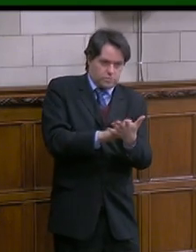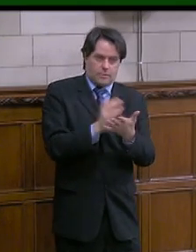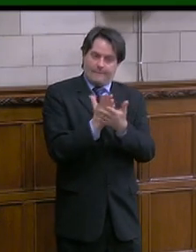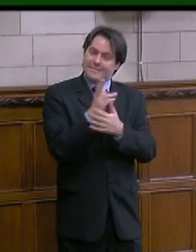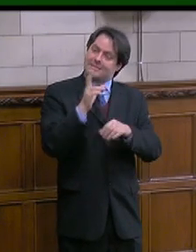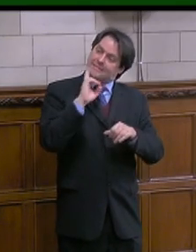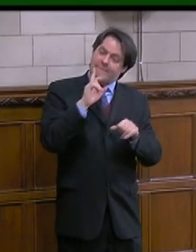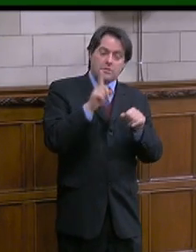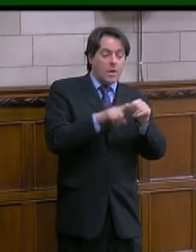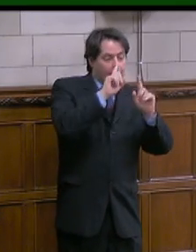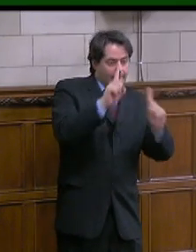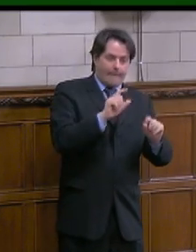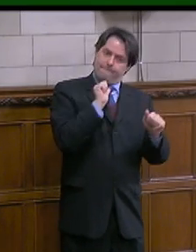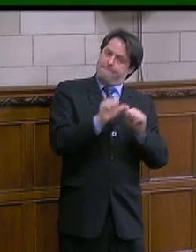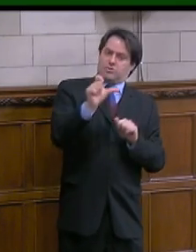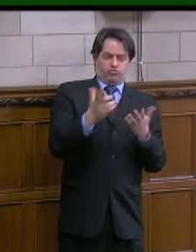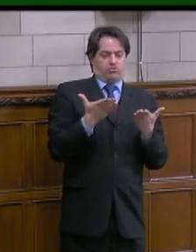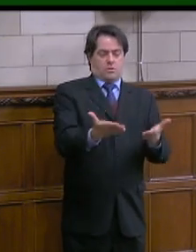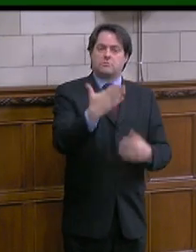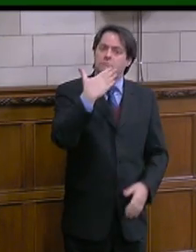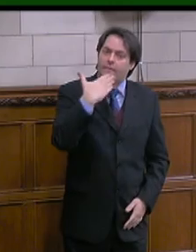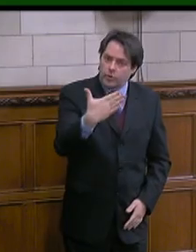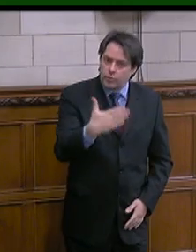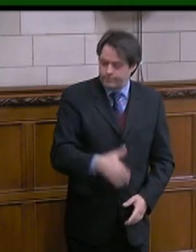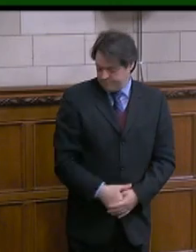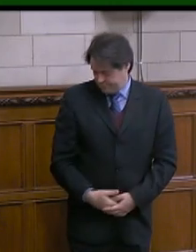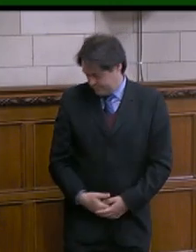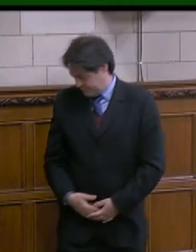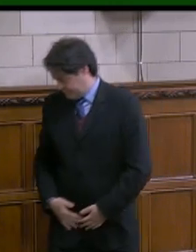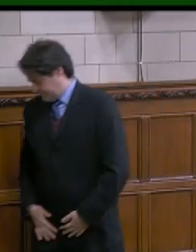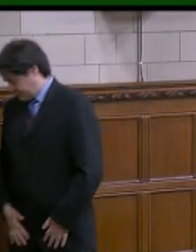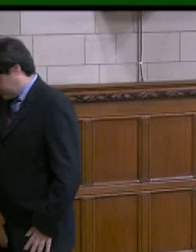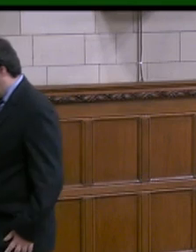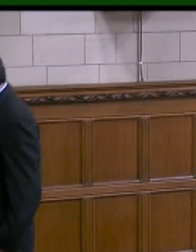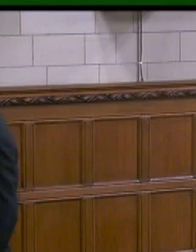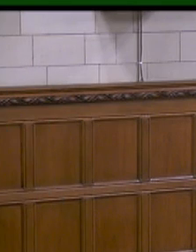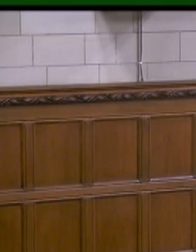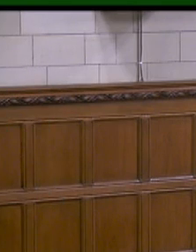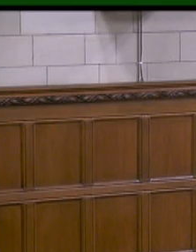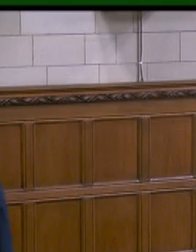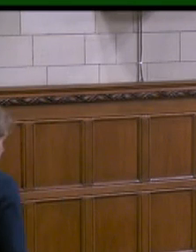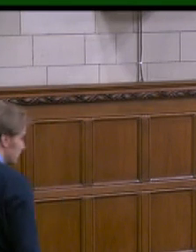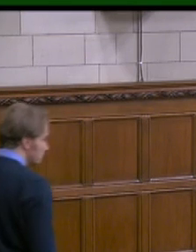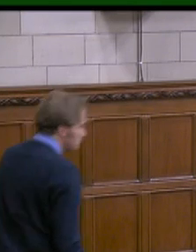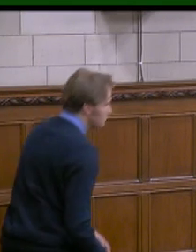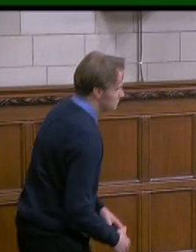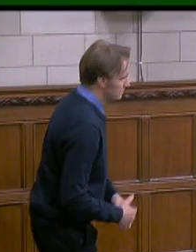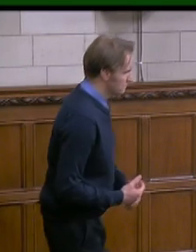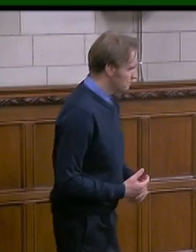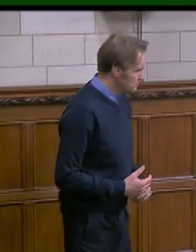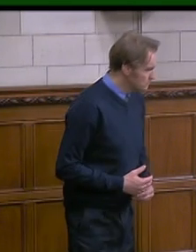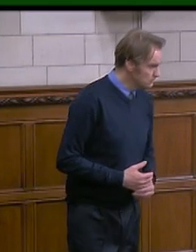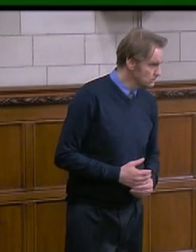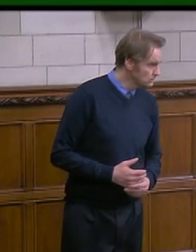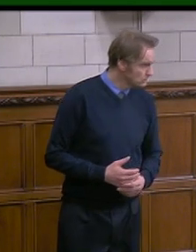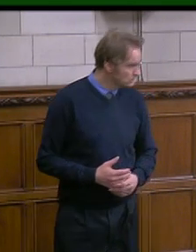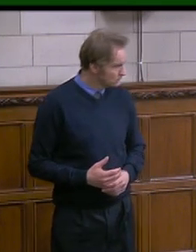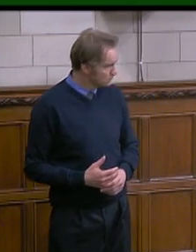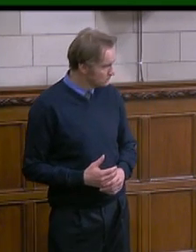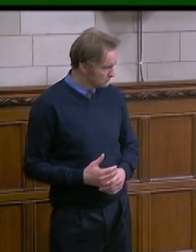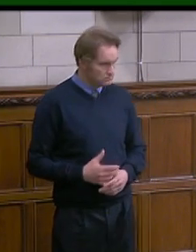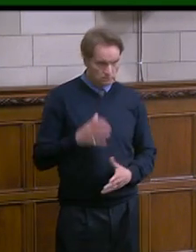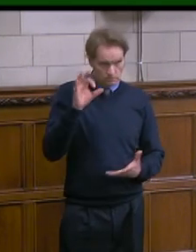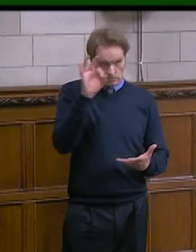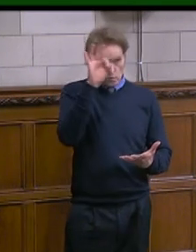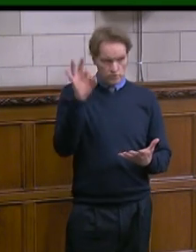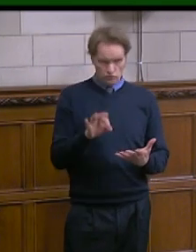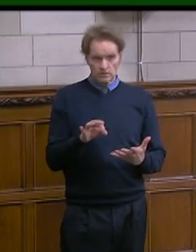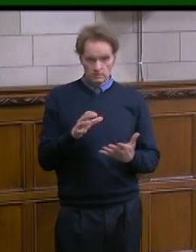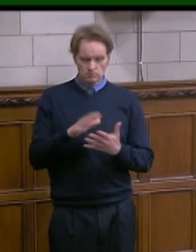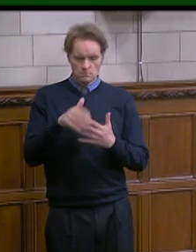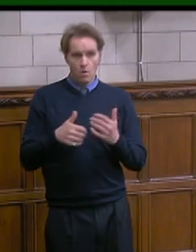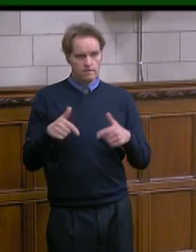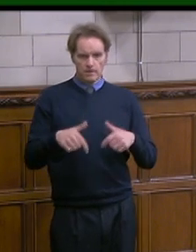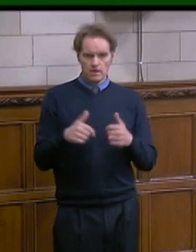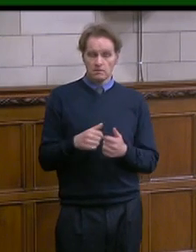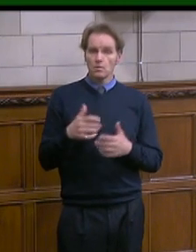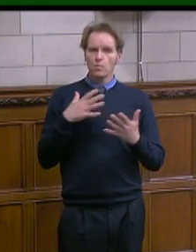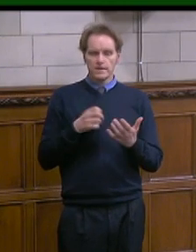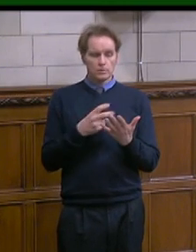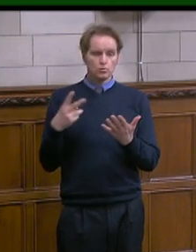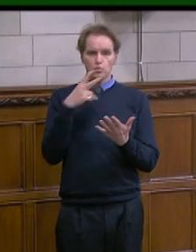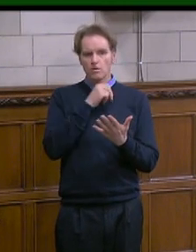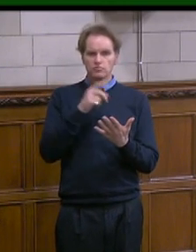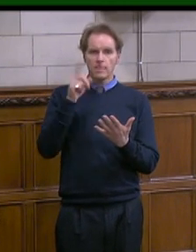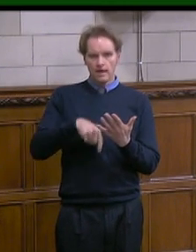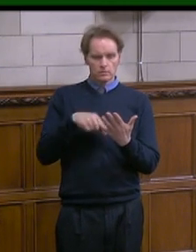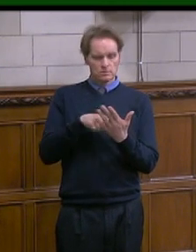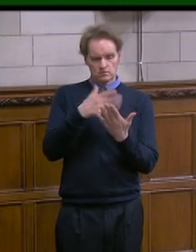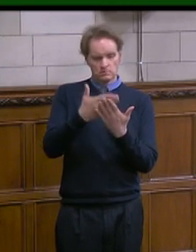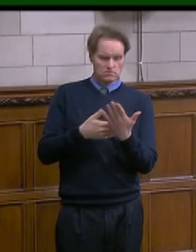the best possible chance.